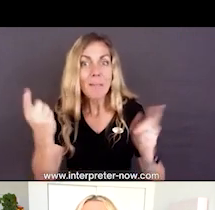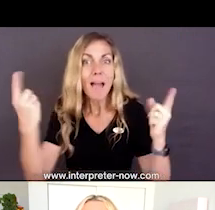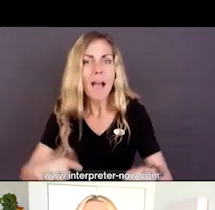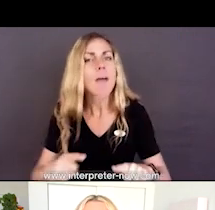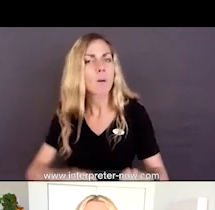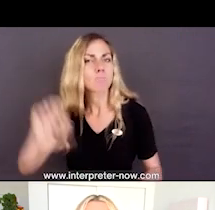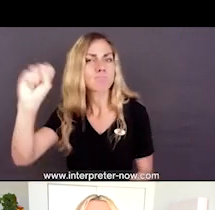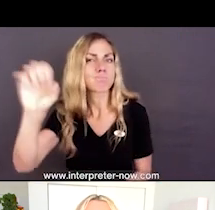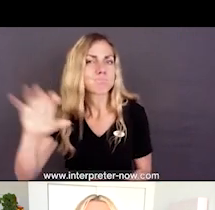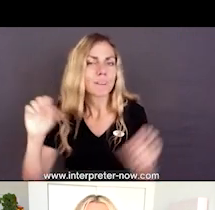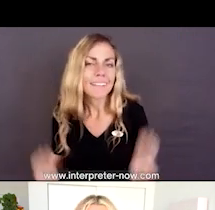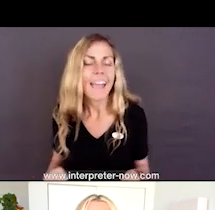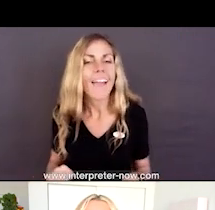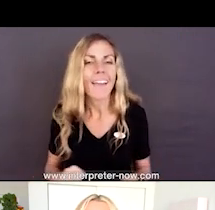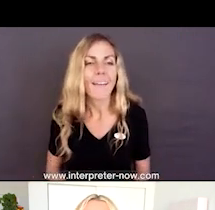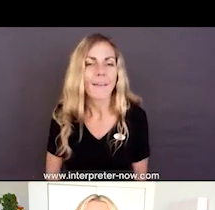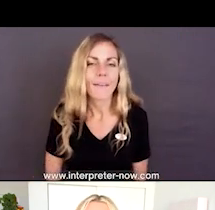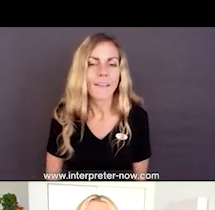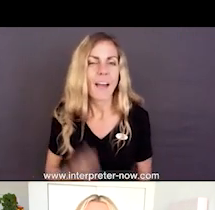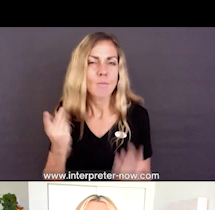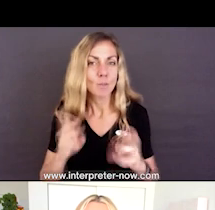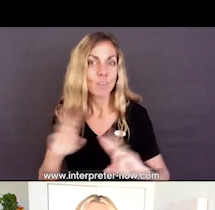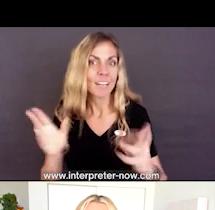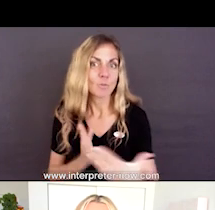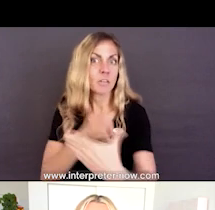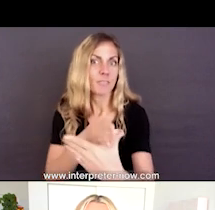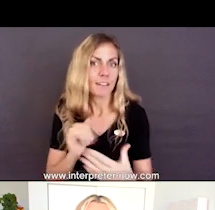something happens, when you're ready to intervene in that moment.